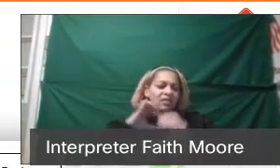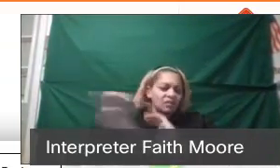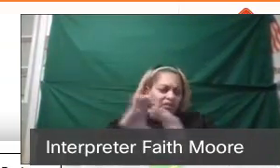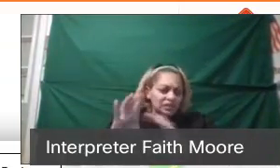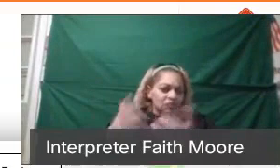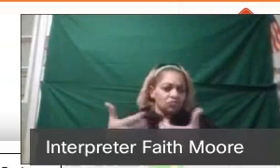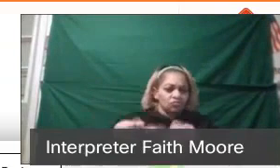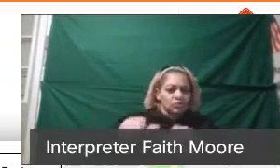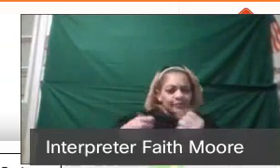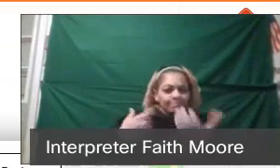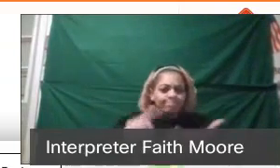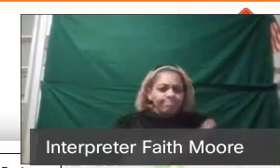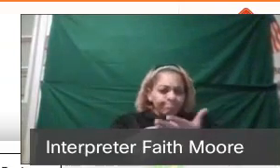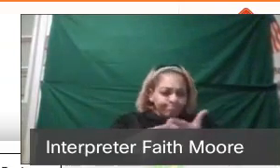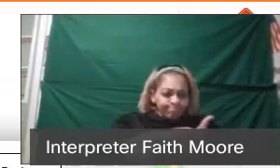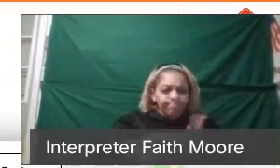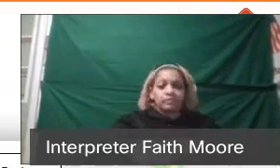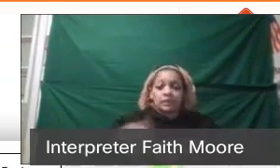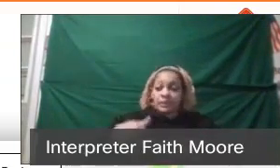I can respond to that.